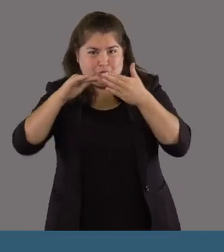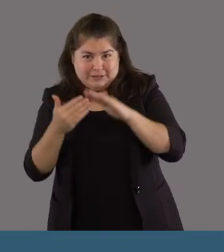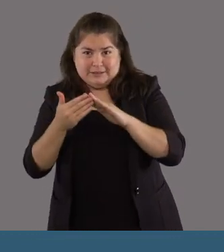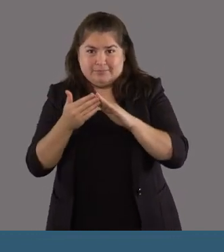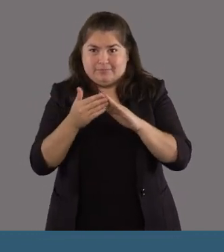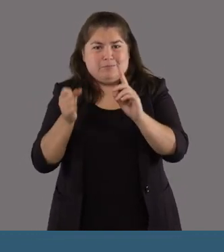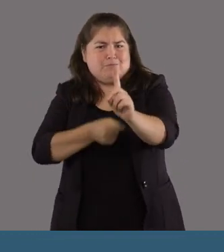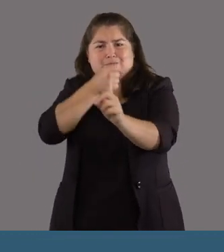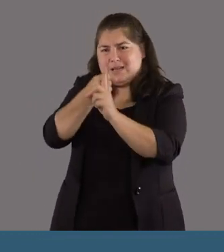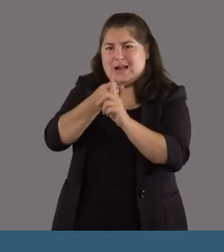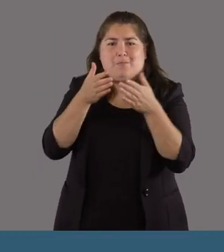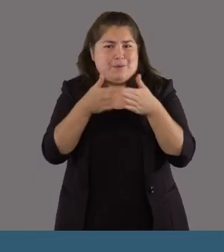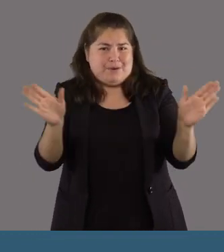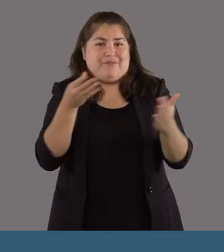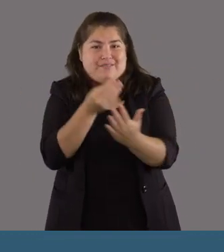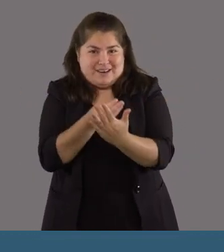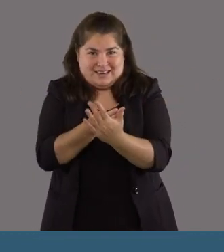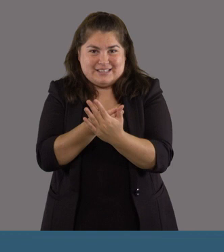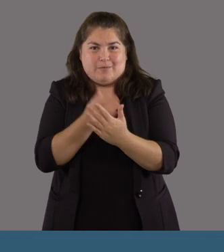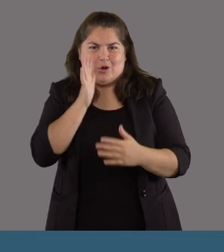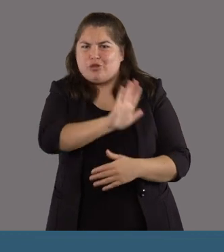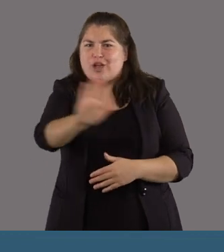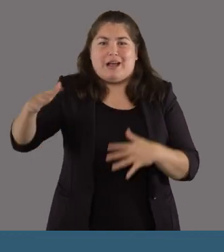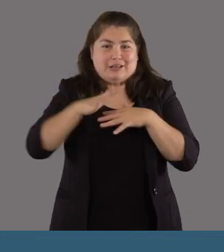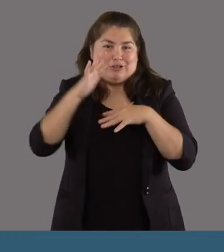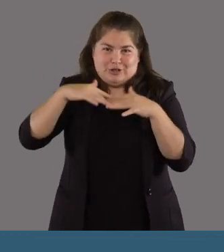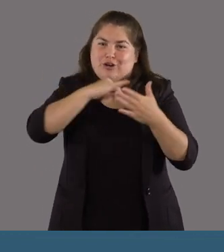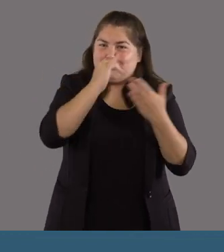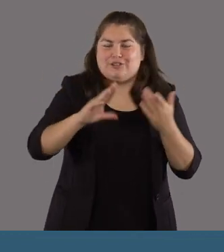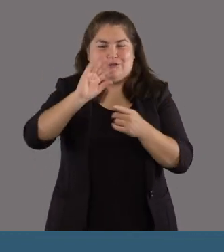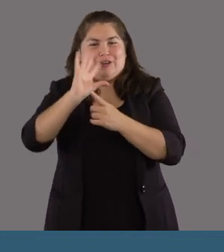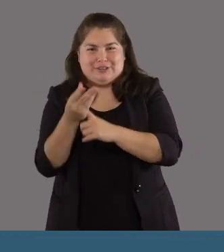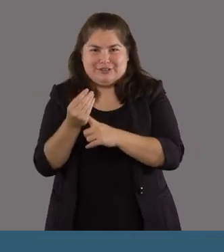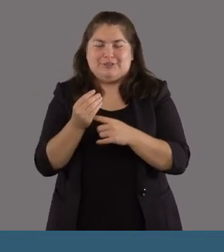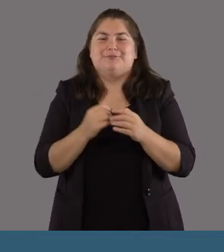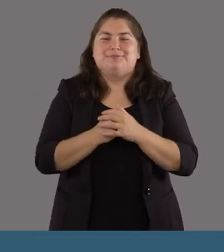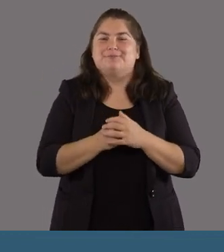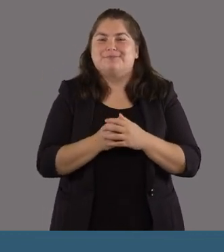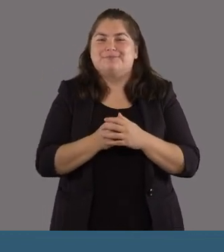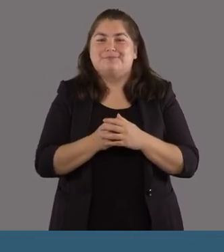communities and the impact of public funding for Indigenous arts and cultures.